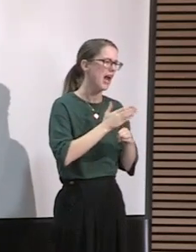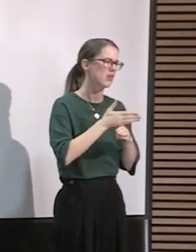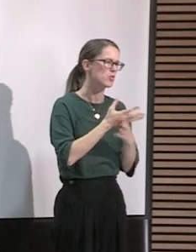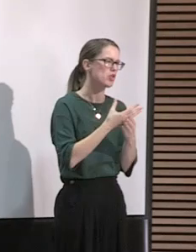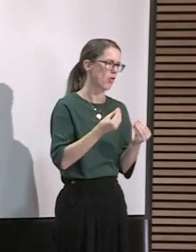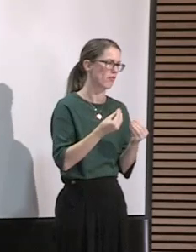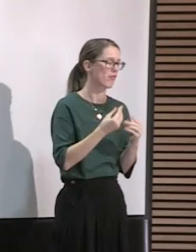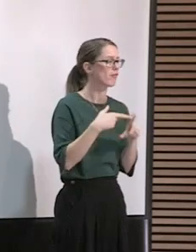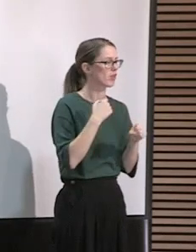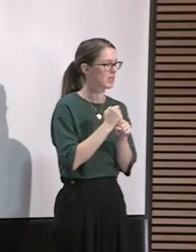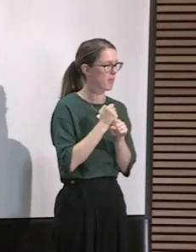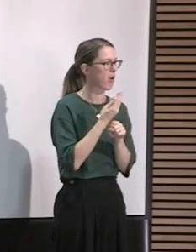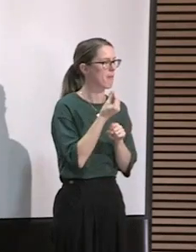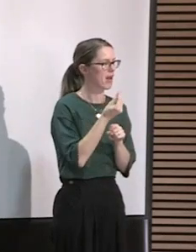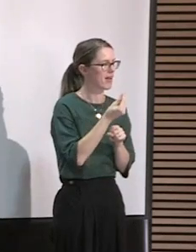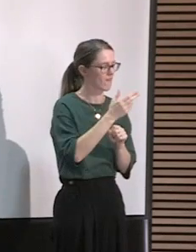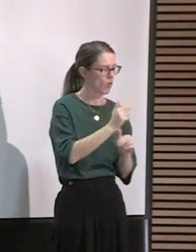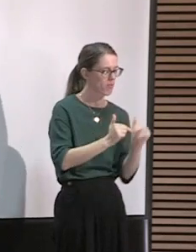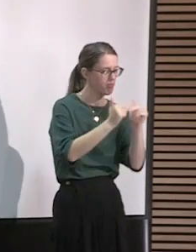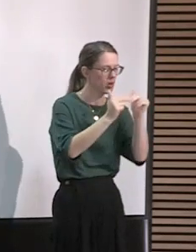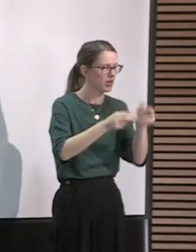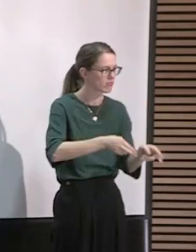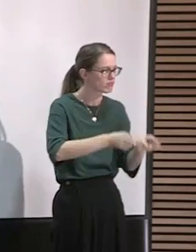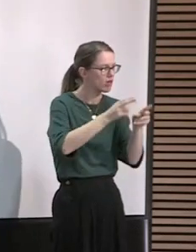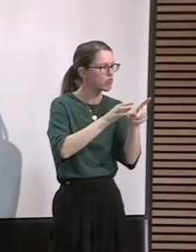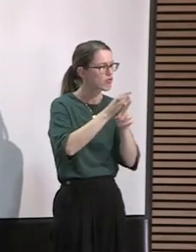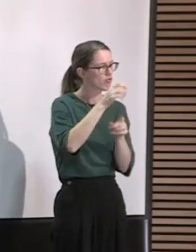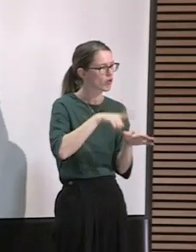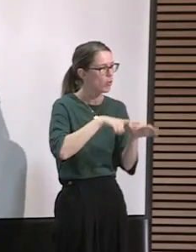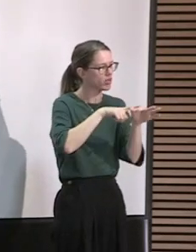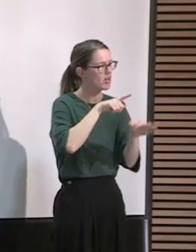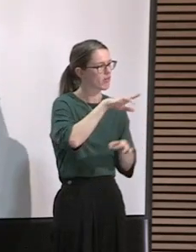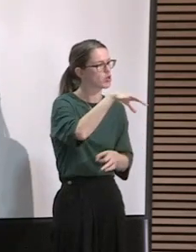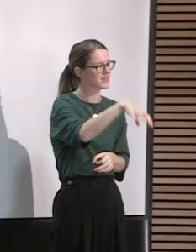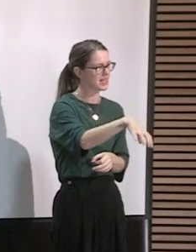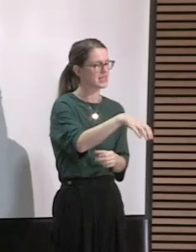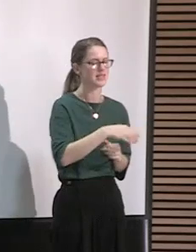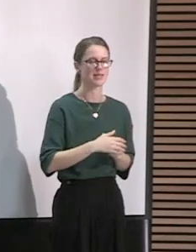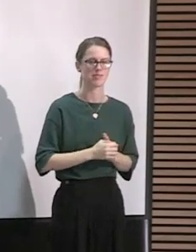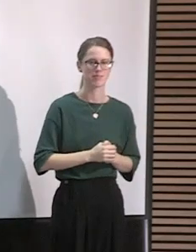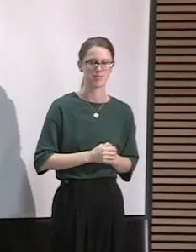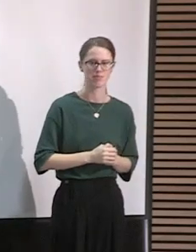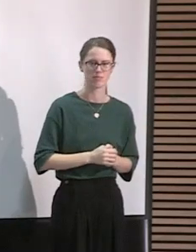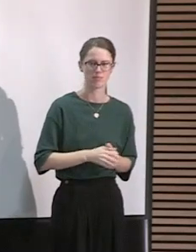there are issues in this area. We've been working very hard to address those, including significant investments to